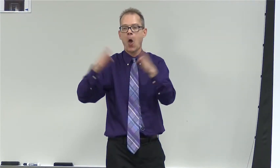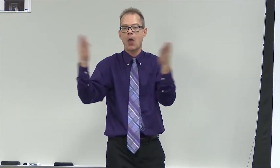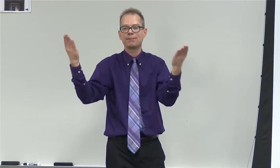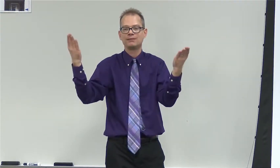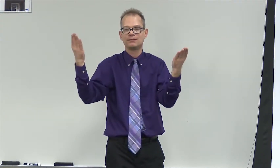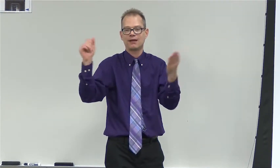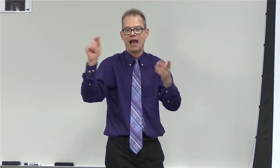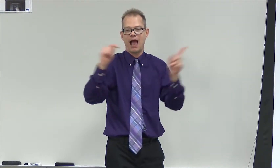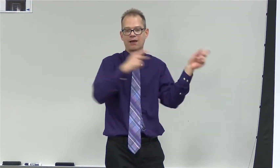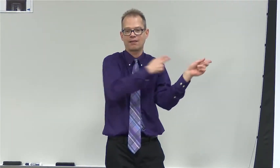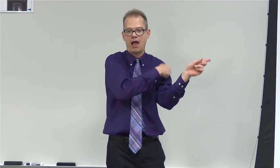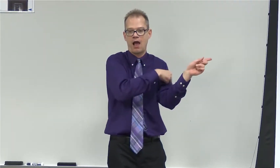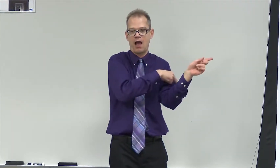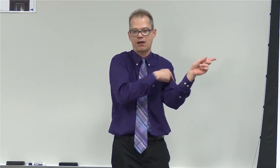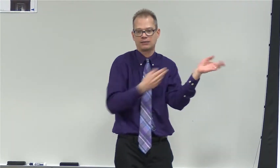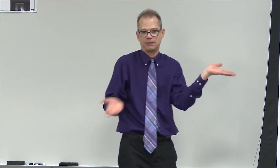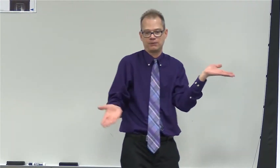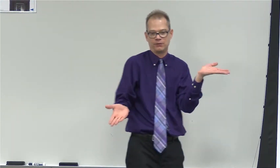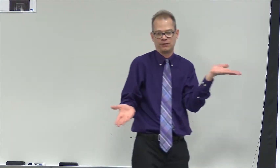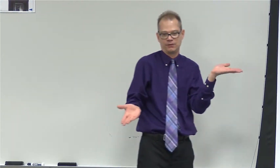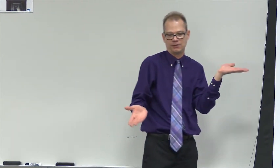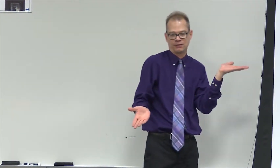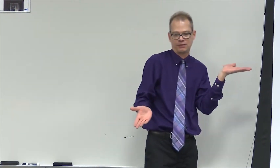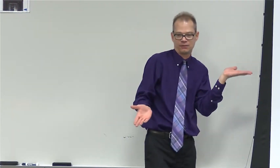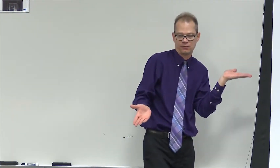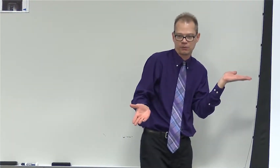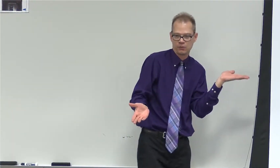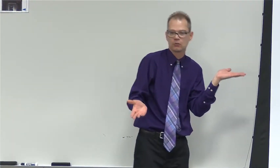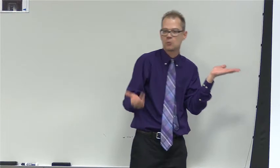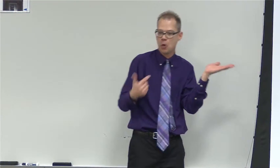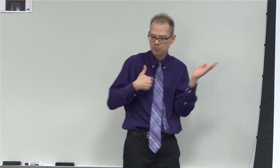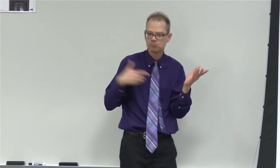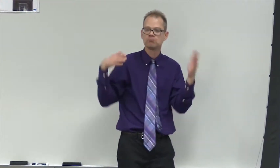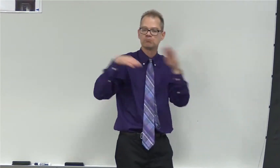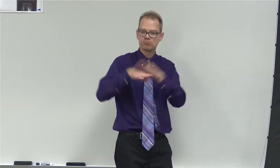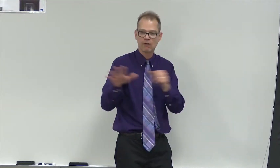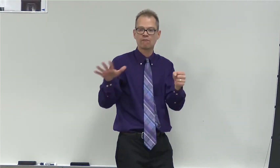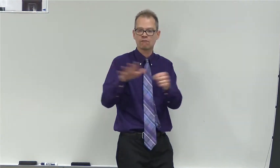and there was an opening at the hospital at that time here in Rochester.